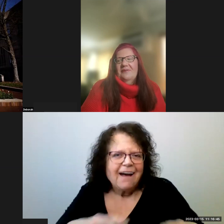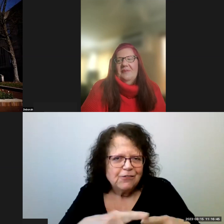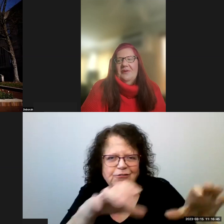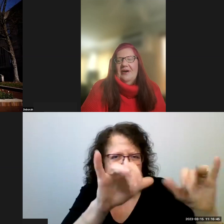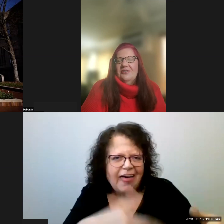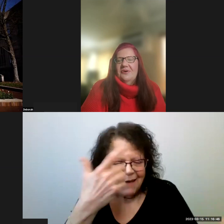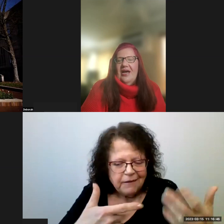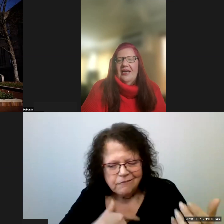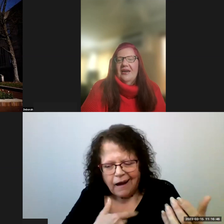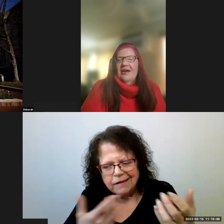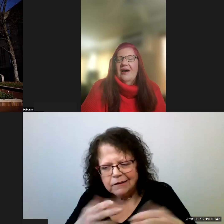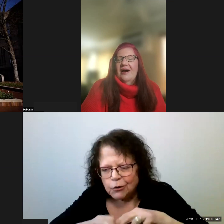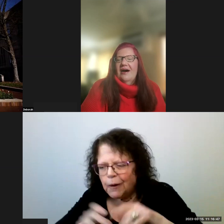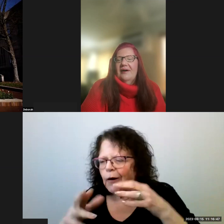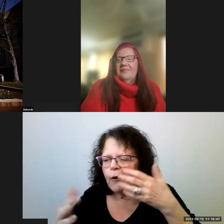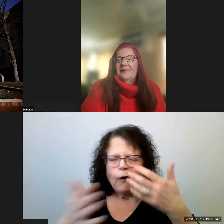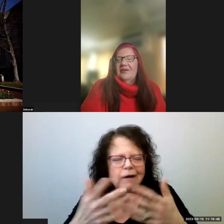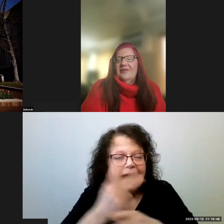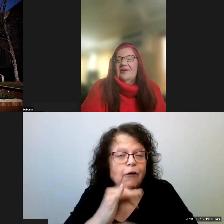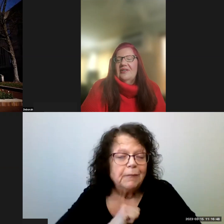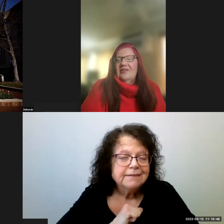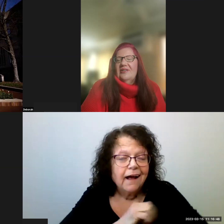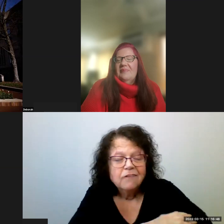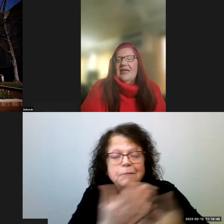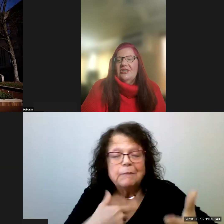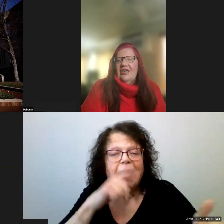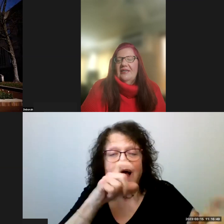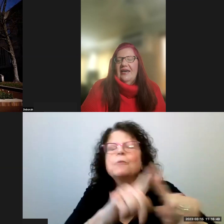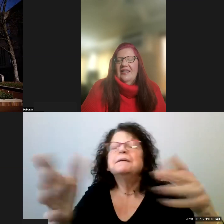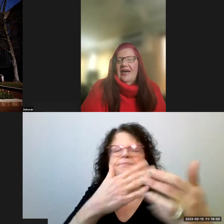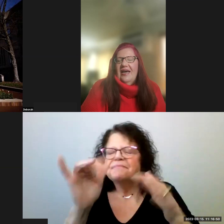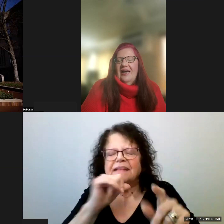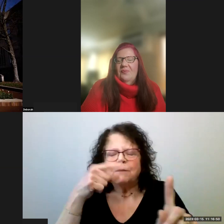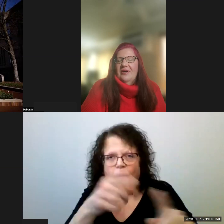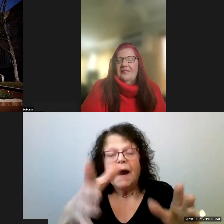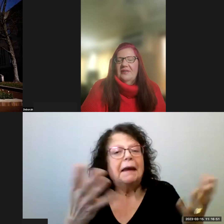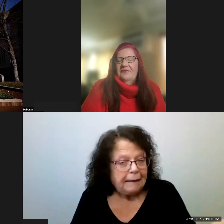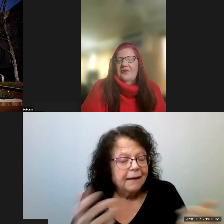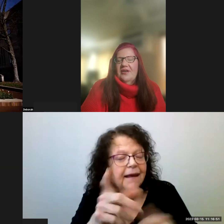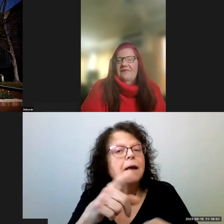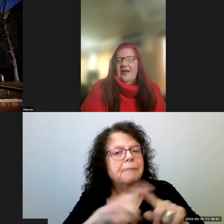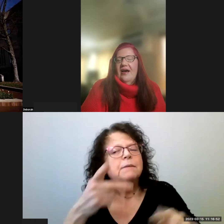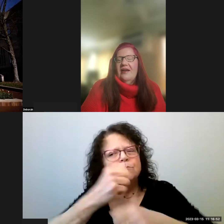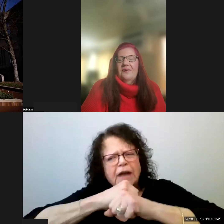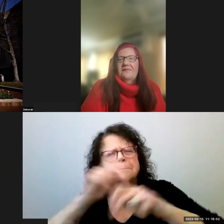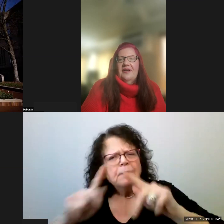the people around you. The biggest challenge I think I had was the fear, if I got COVID